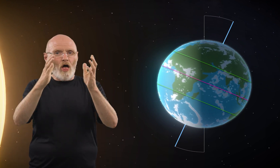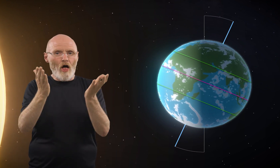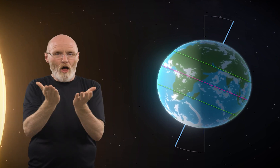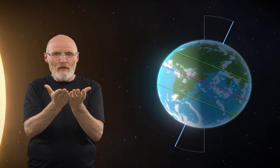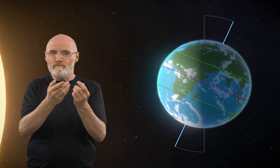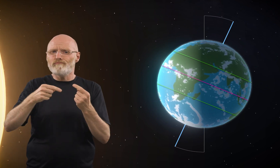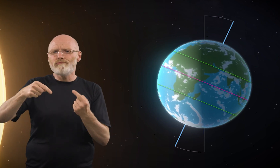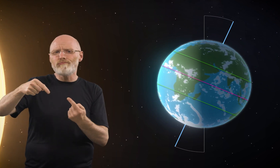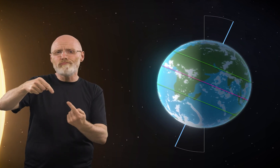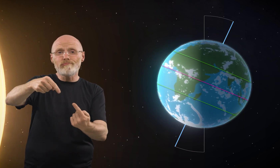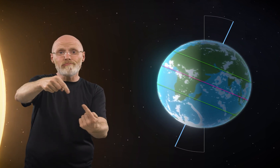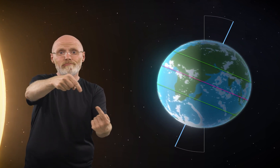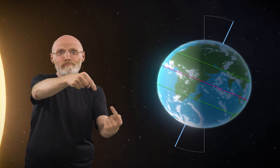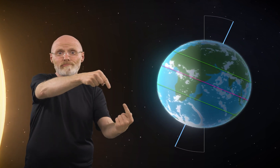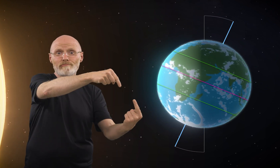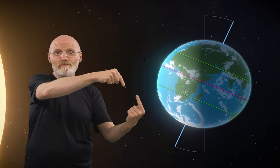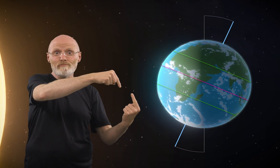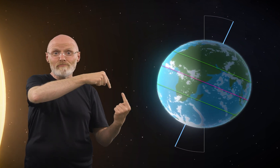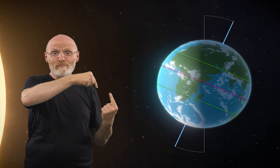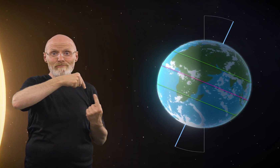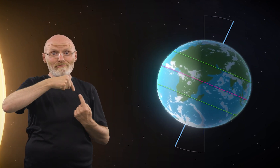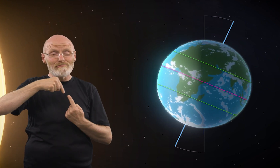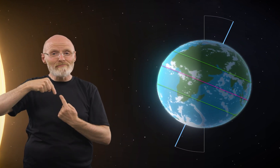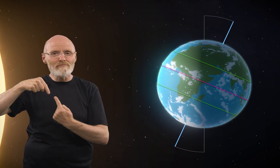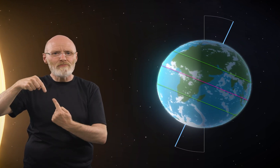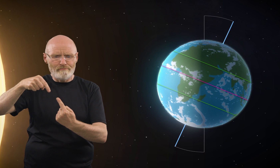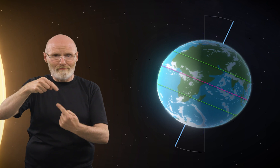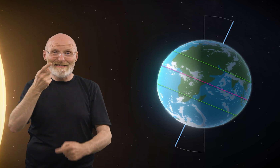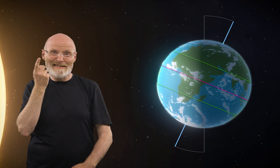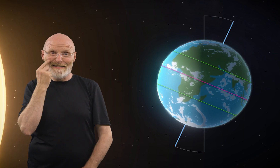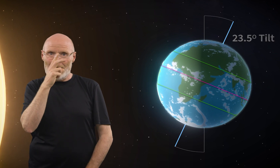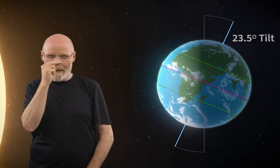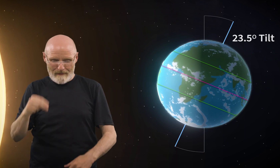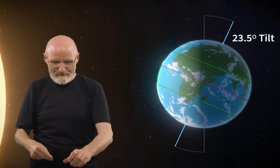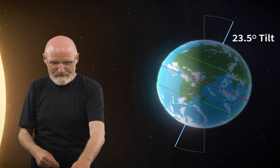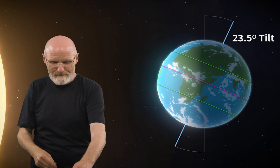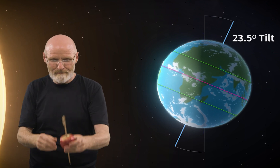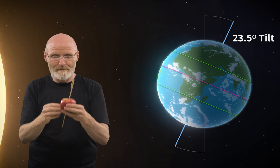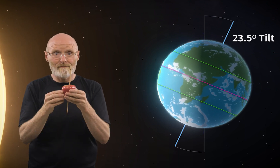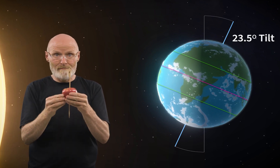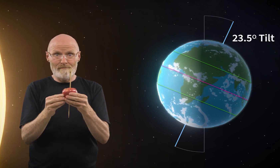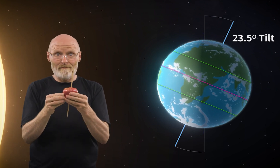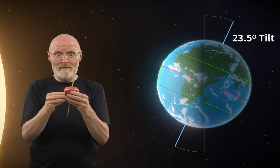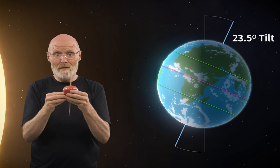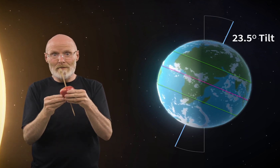Here's the earth circling around the sun. And just like with our apple here,